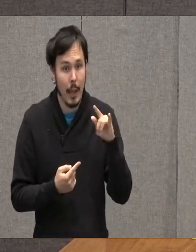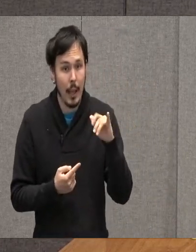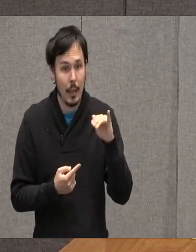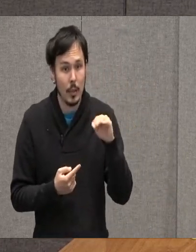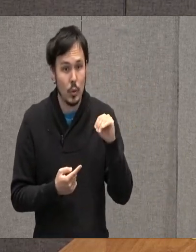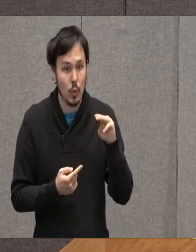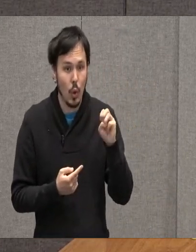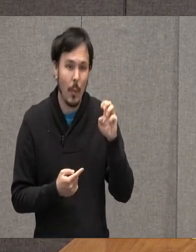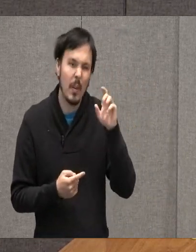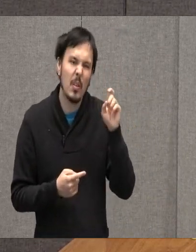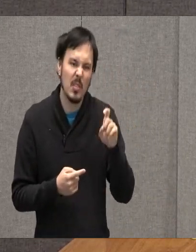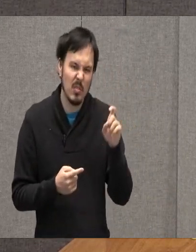And now let's see what we get.